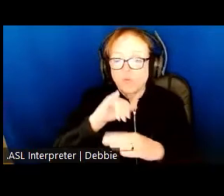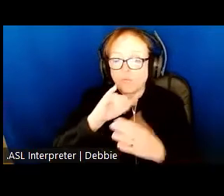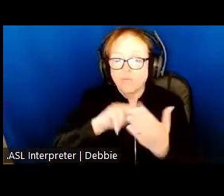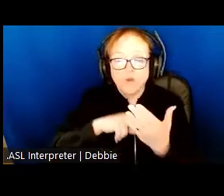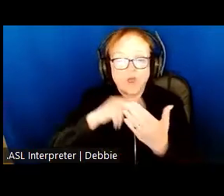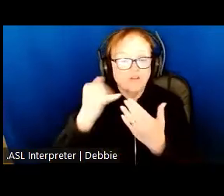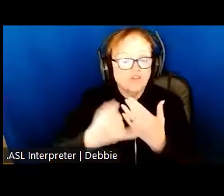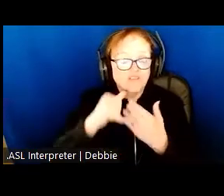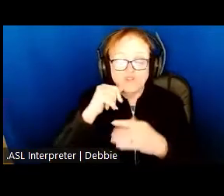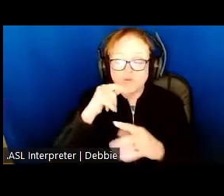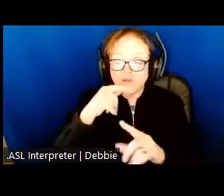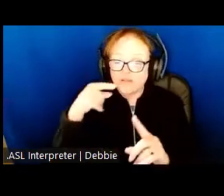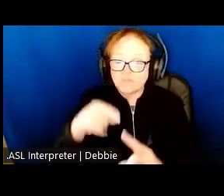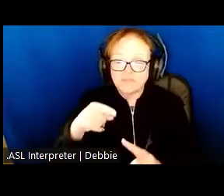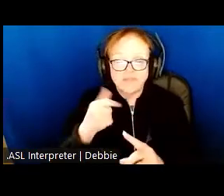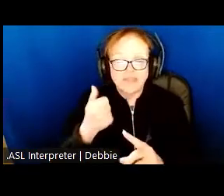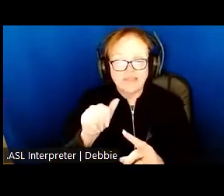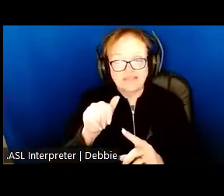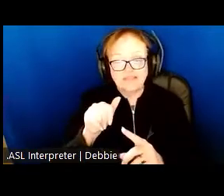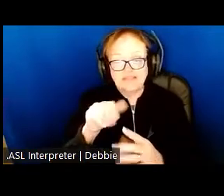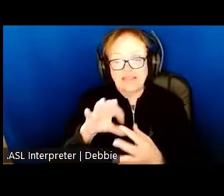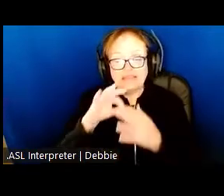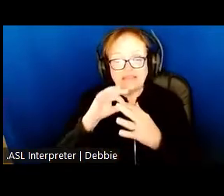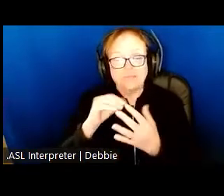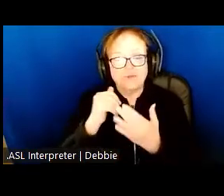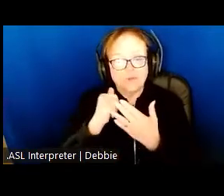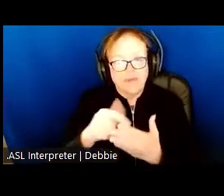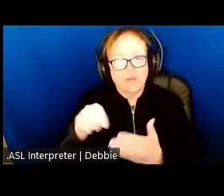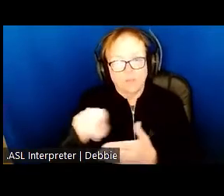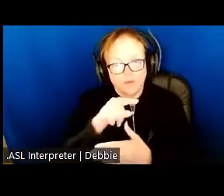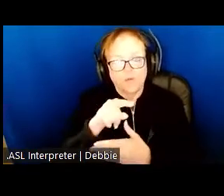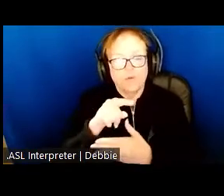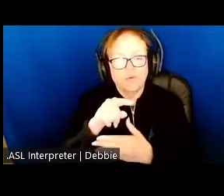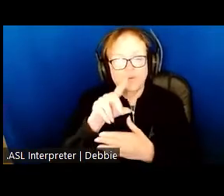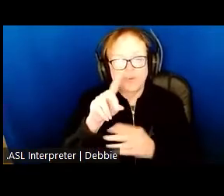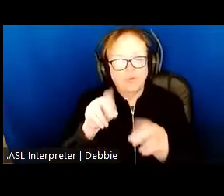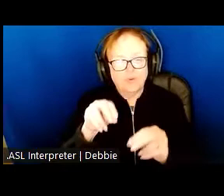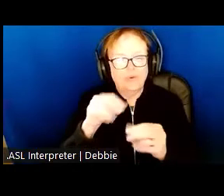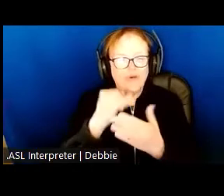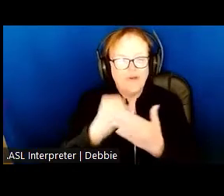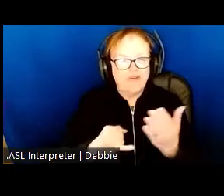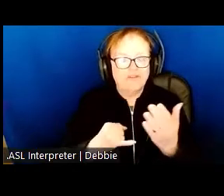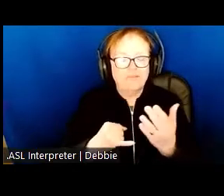purpose other than to help support the recipient. Artists may use Fellowship awards to purchase